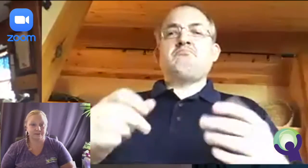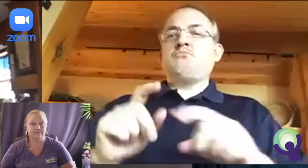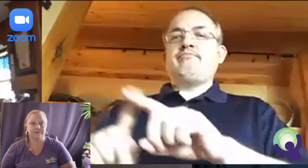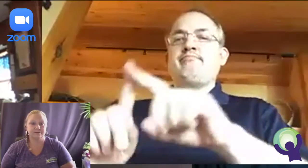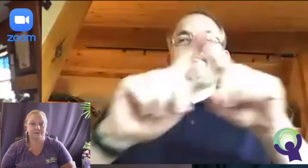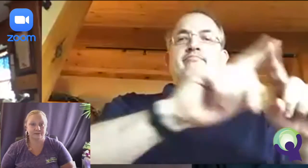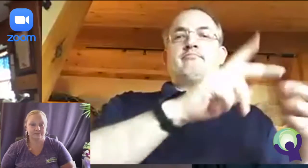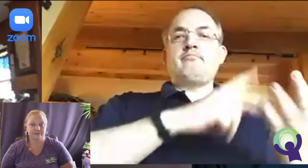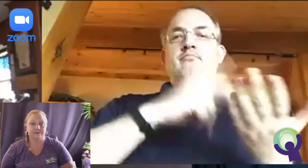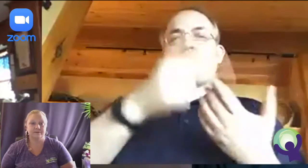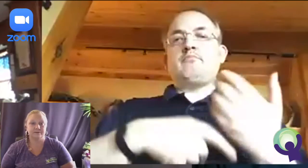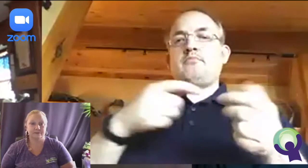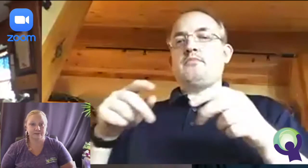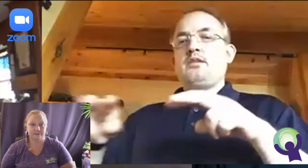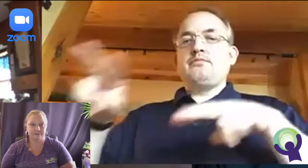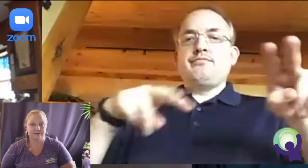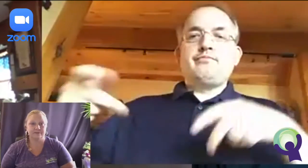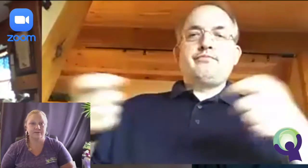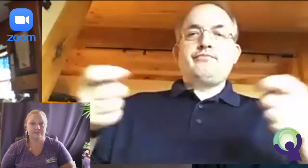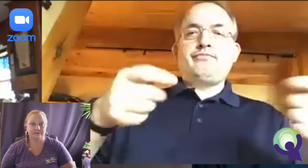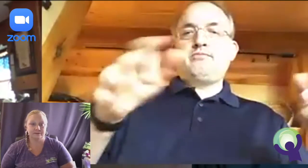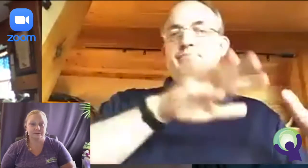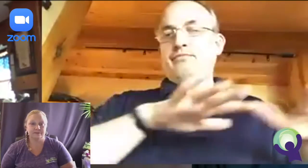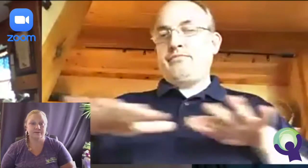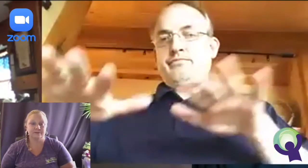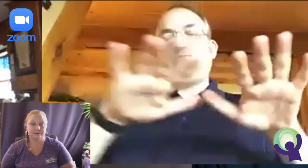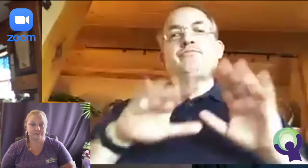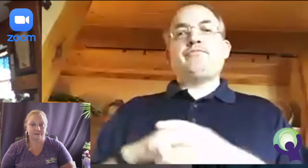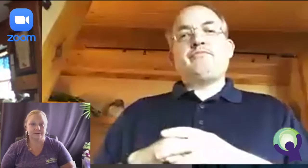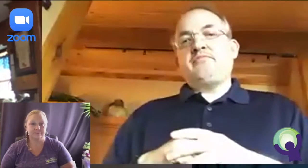So there are various programs that are part of the Helen Keller National Center and I